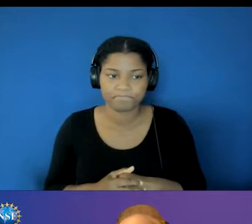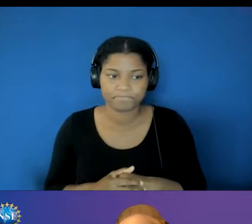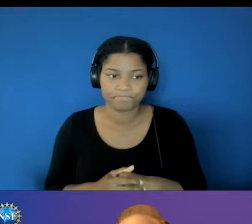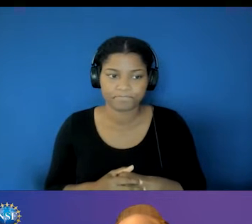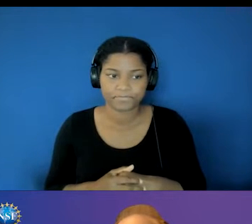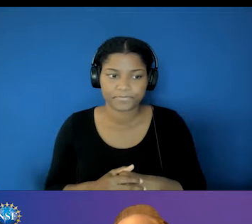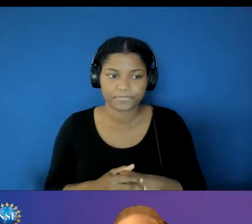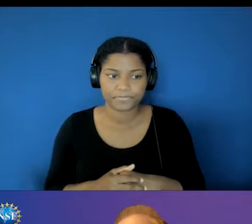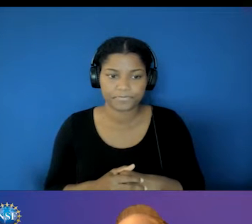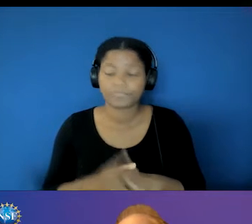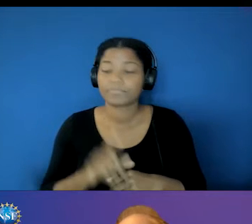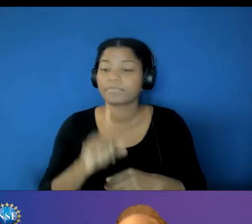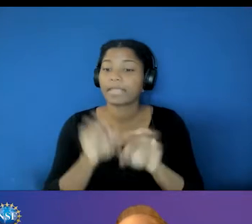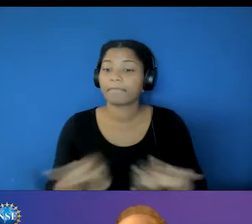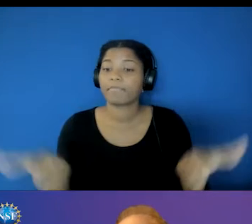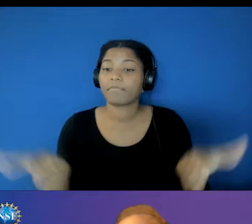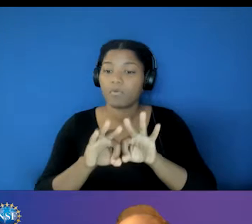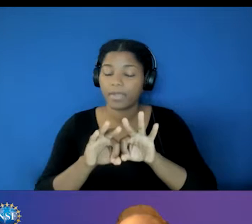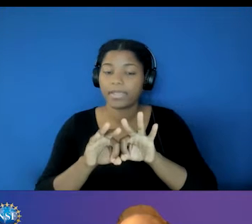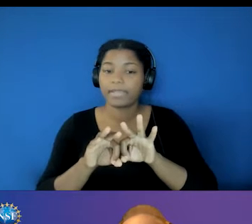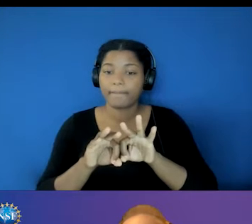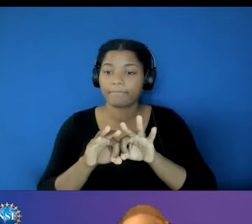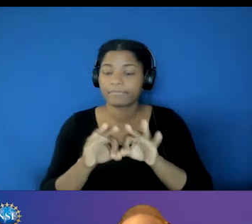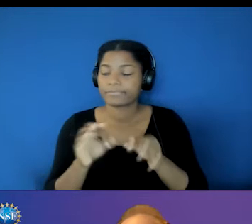So, it's important to find a home at NSF. In,